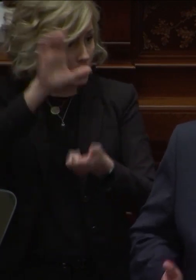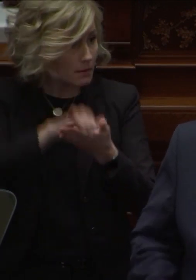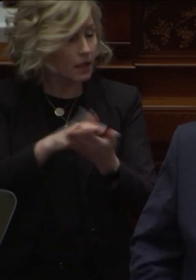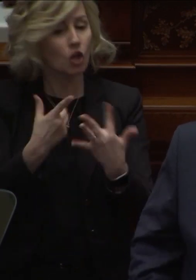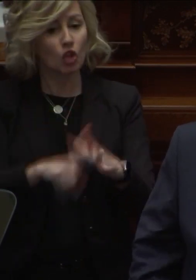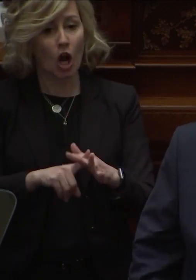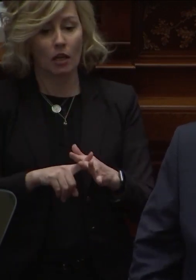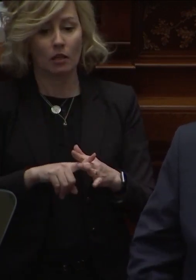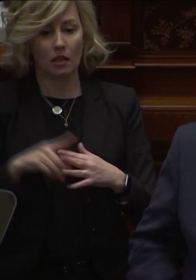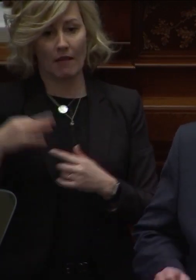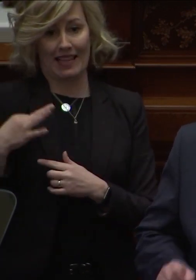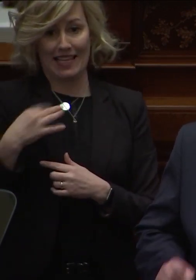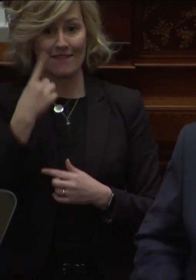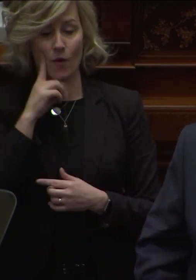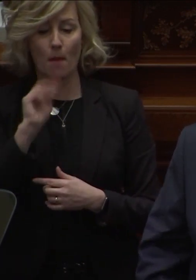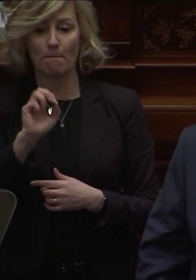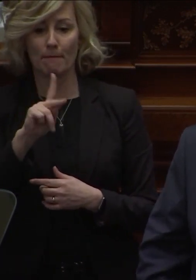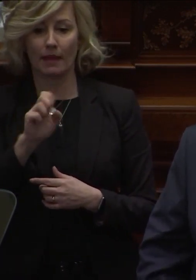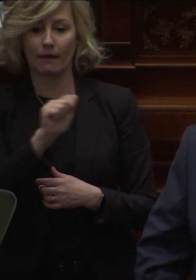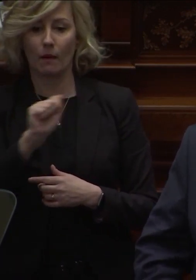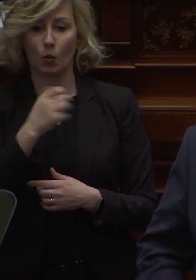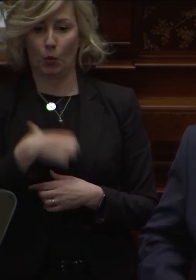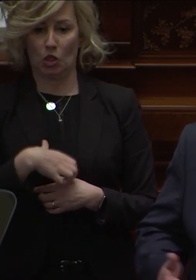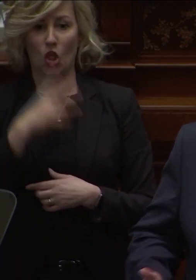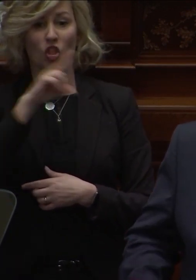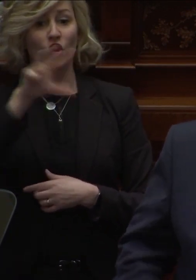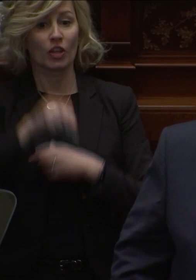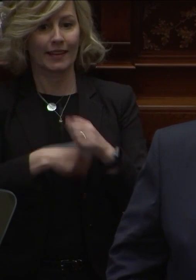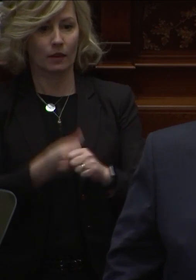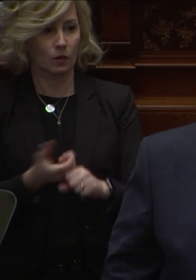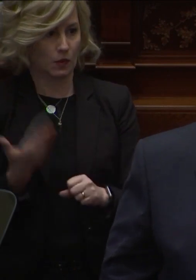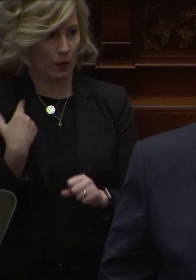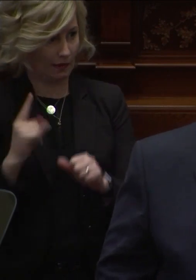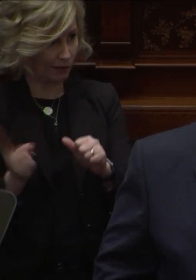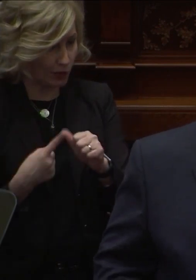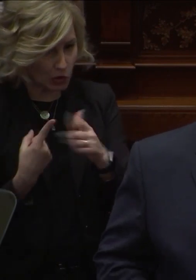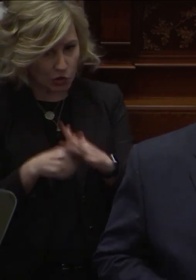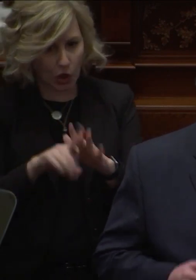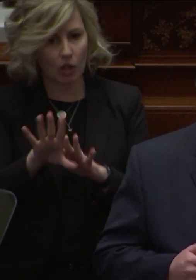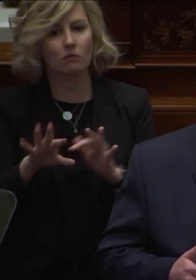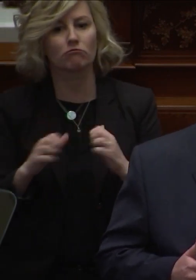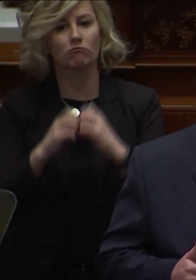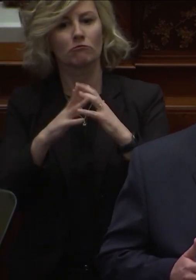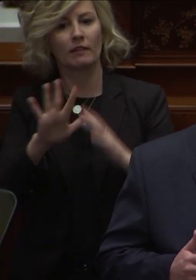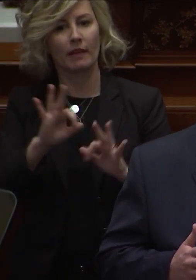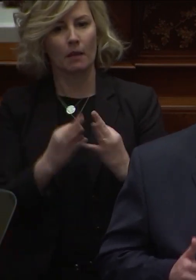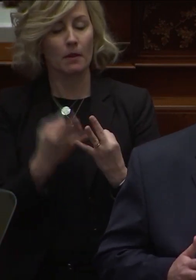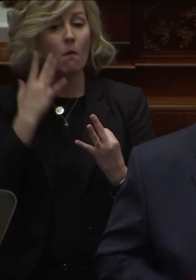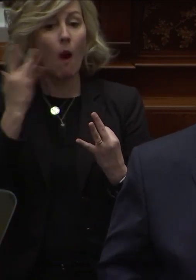HUSBAND AND STARTED VOLUNTEERING FOR THE MAKE-A-WISH FOUNDATION 30 YEARS AGO WHEN SHE WAS FIRST